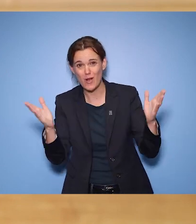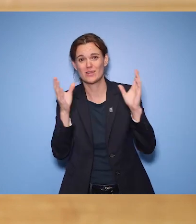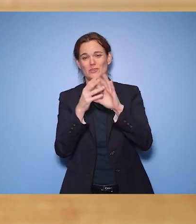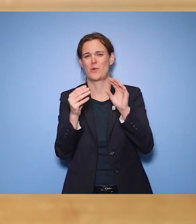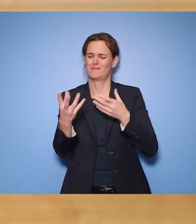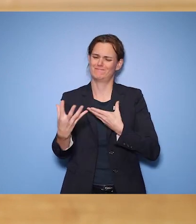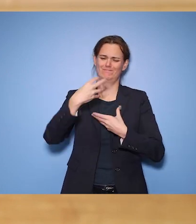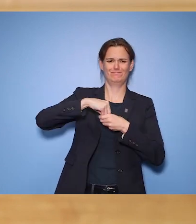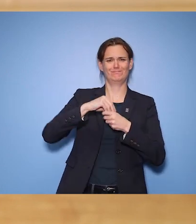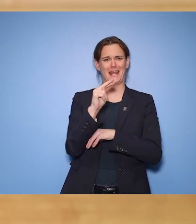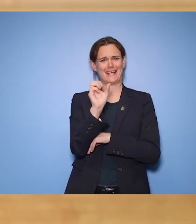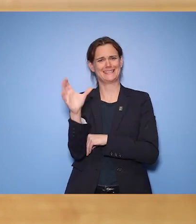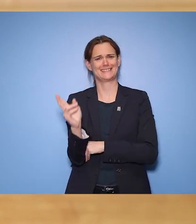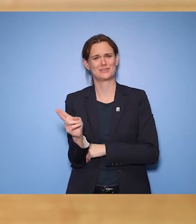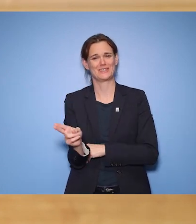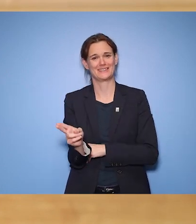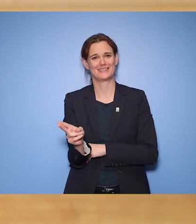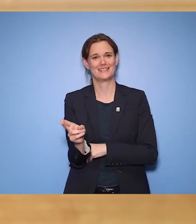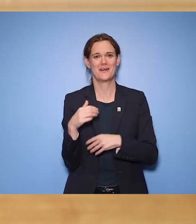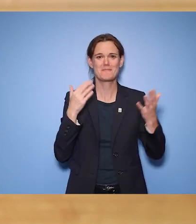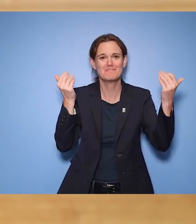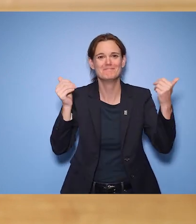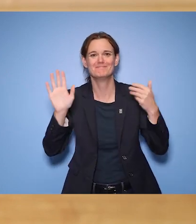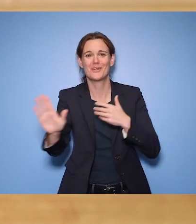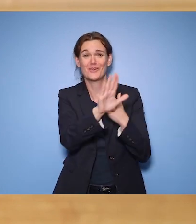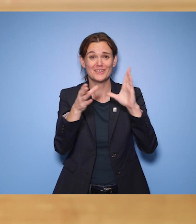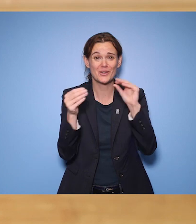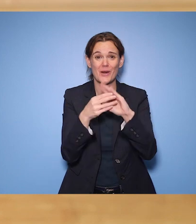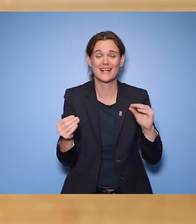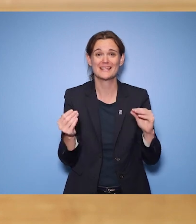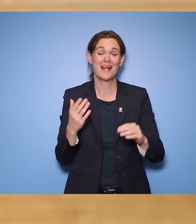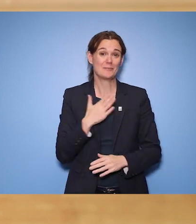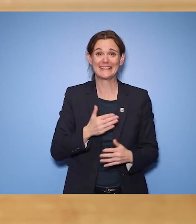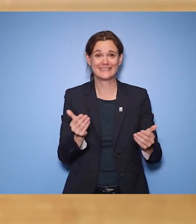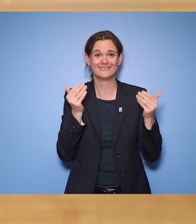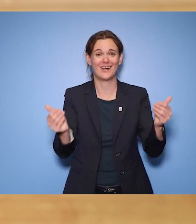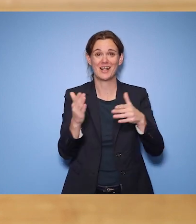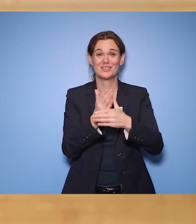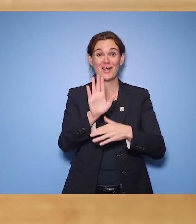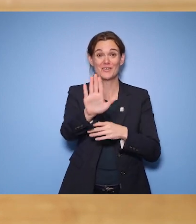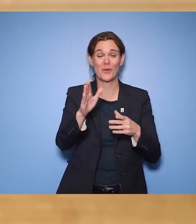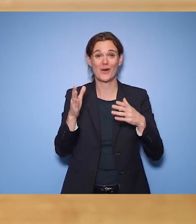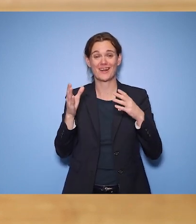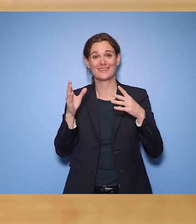part of our history and we want to hear from you. So please, please share your stories of